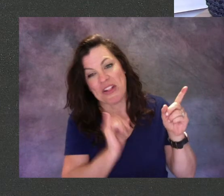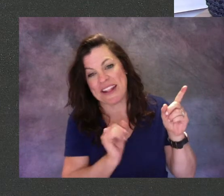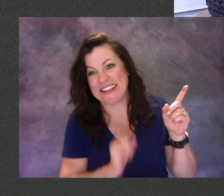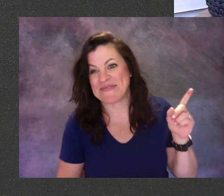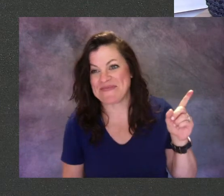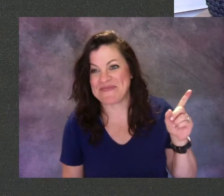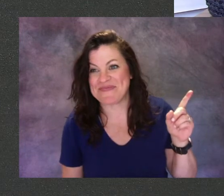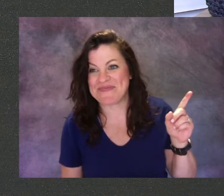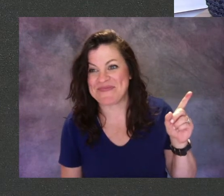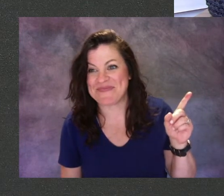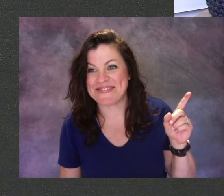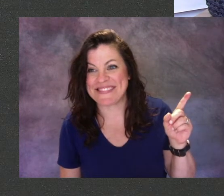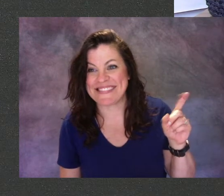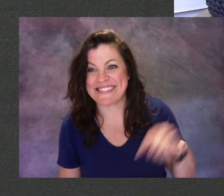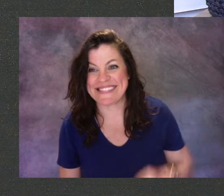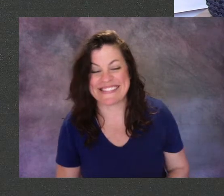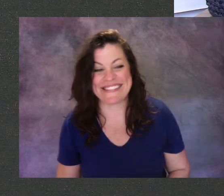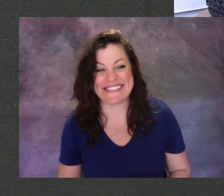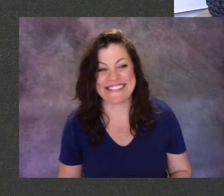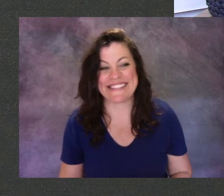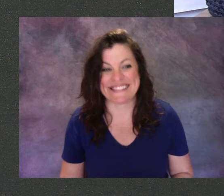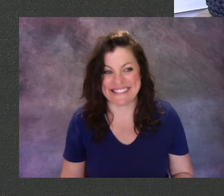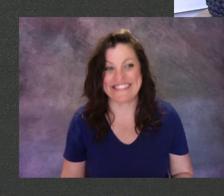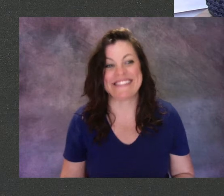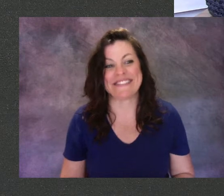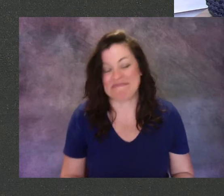If you don't have a jar, you can use whatever container that you have.